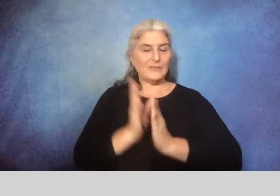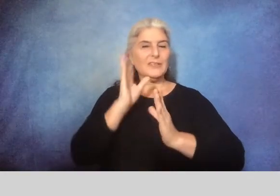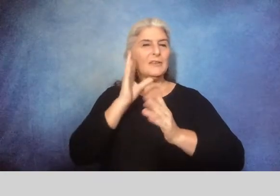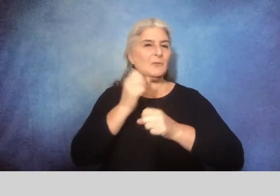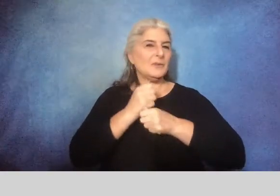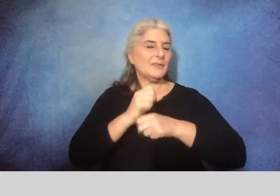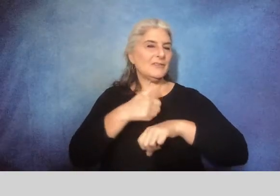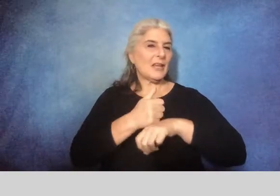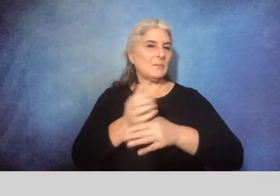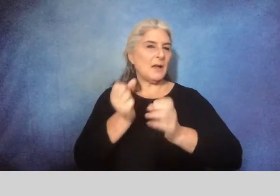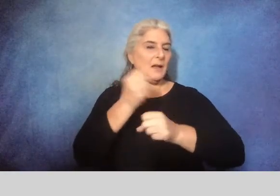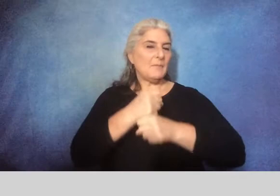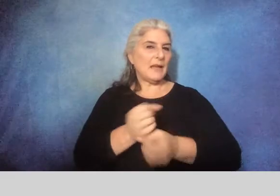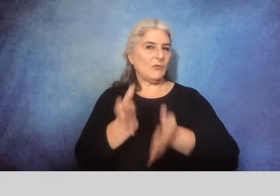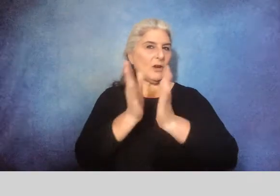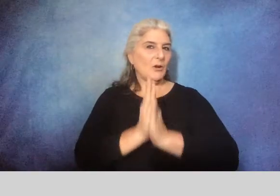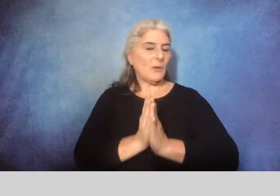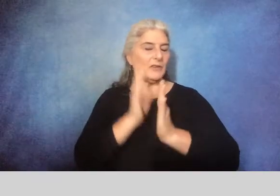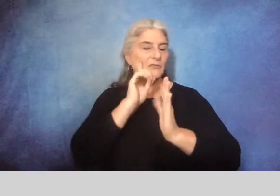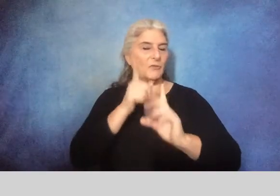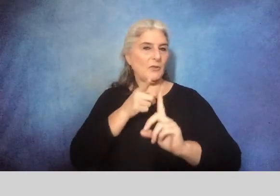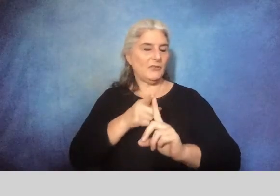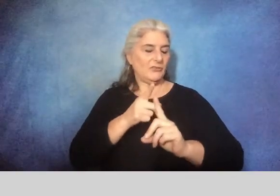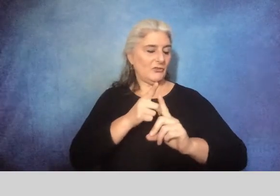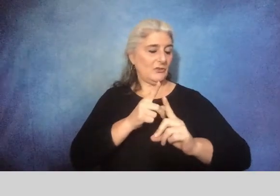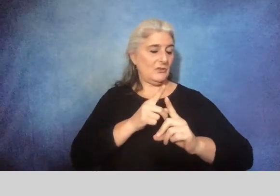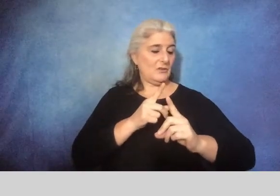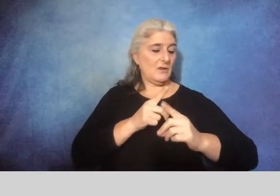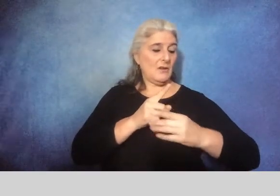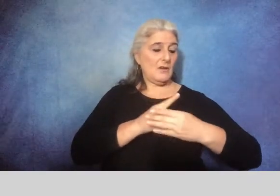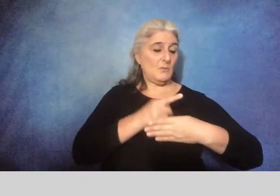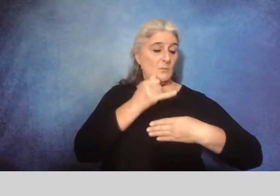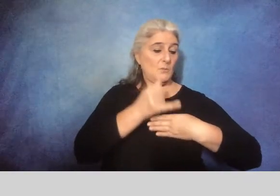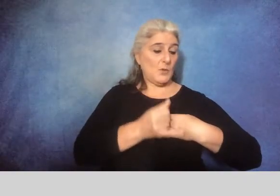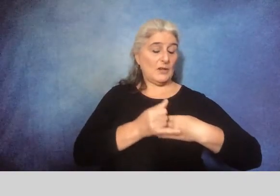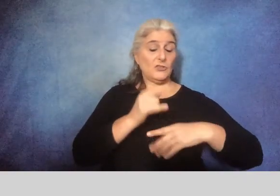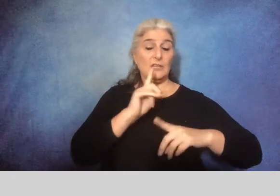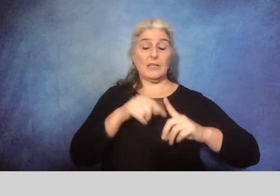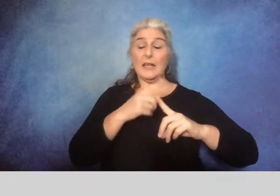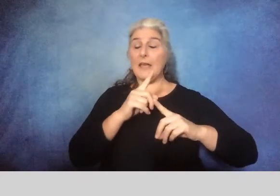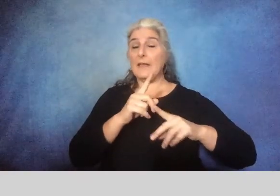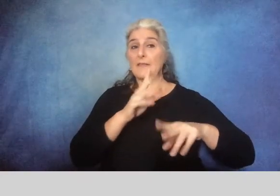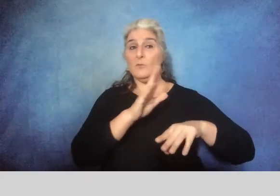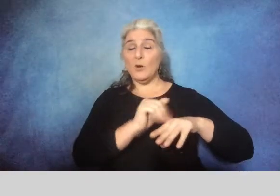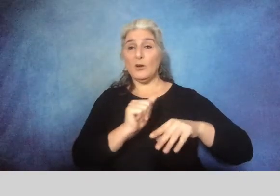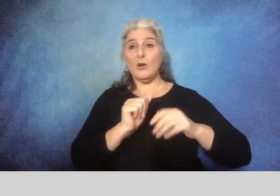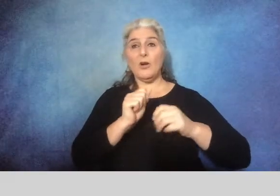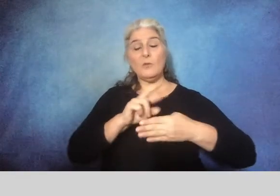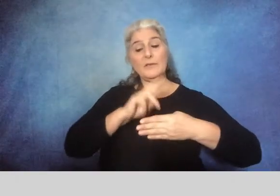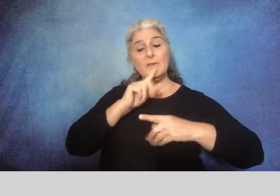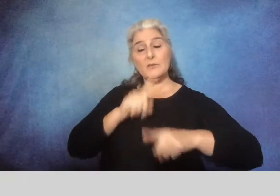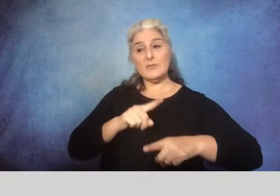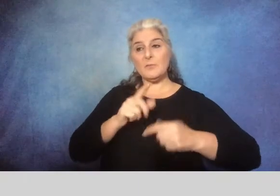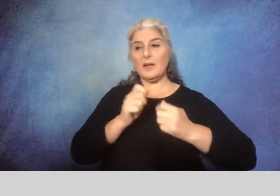And we have the response after that. And then it calls the hook.print_output with the response on the configuration details.